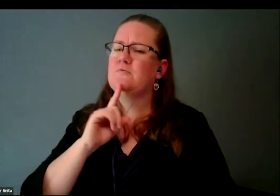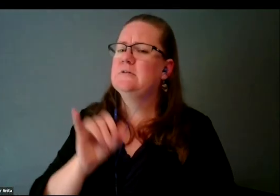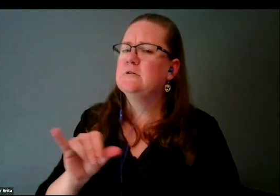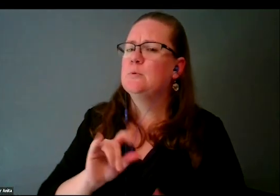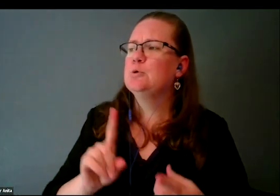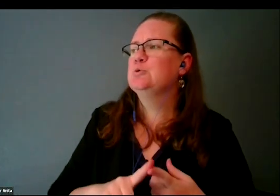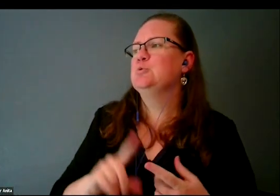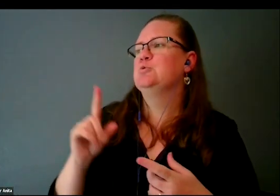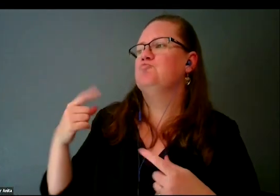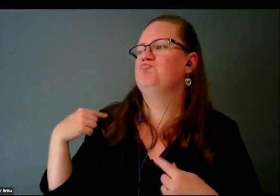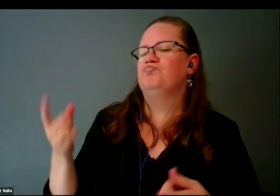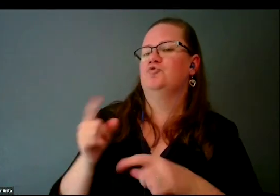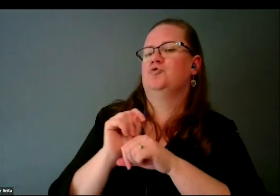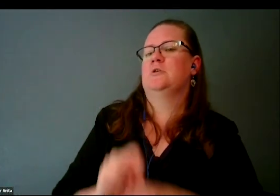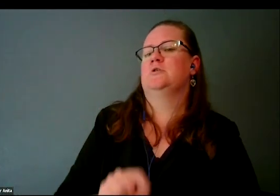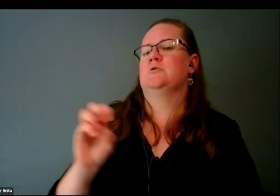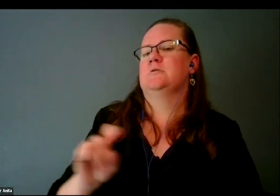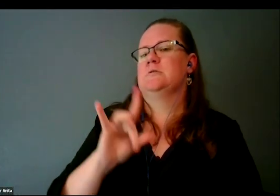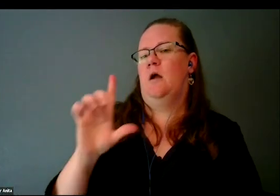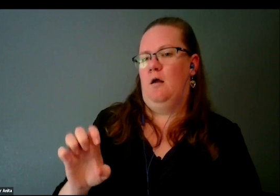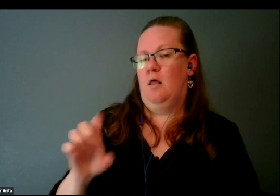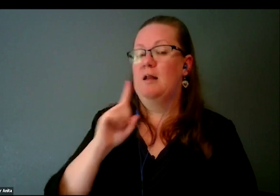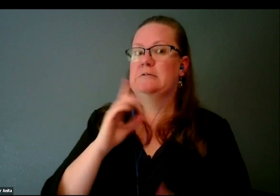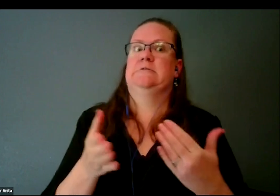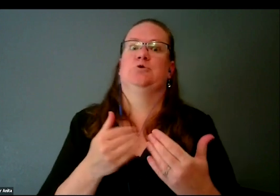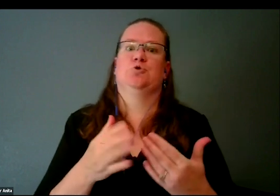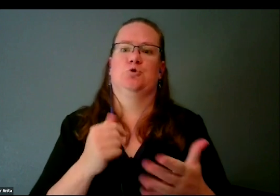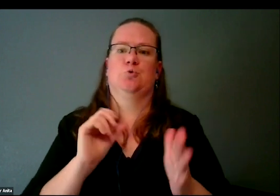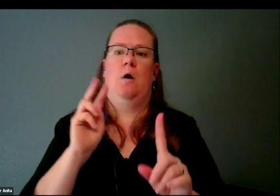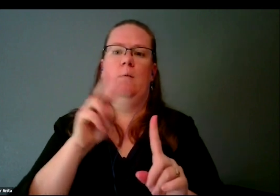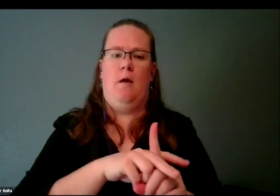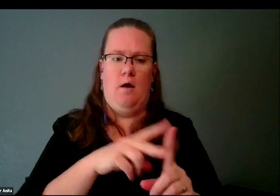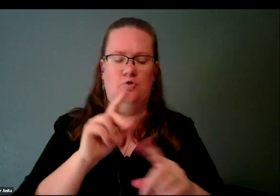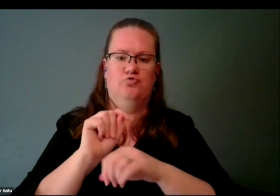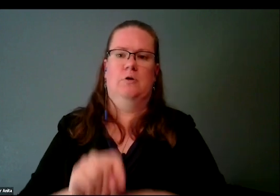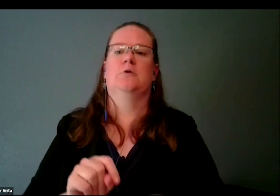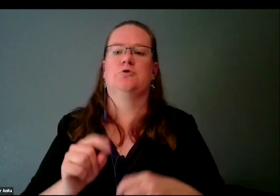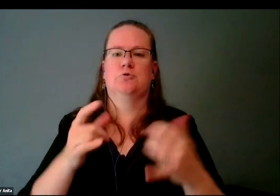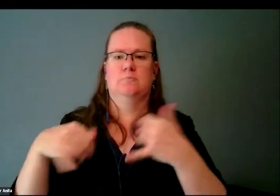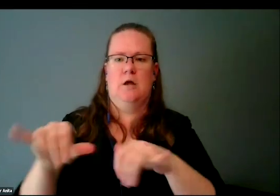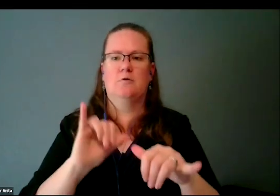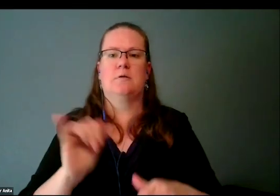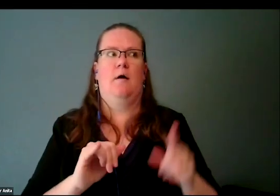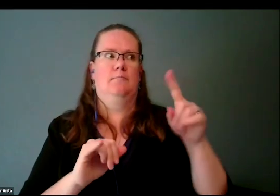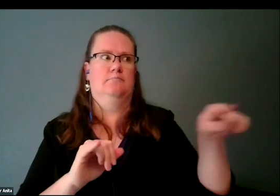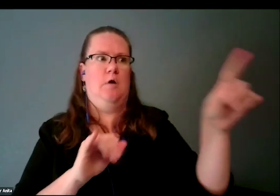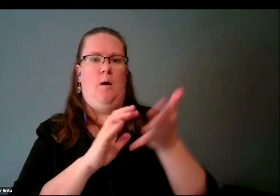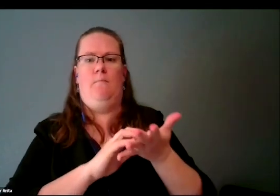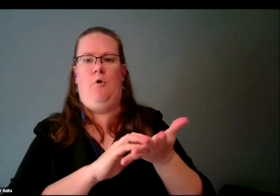and it's much easier to apply existing tactile graphic standards like those published by the Braille Authority of North America.